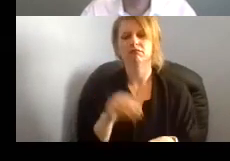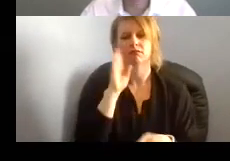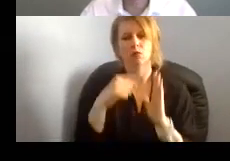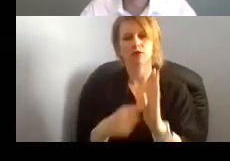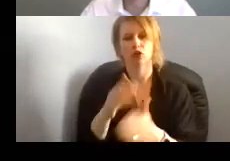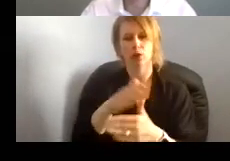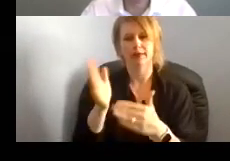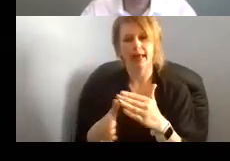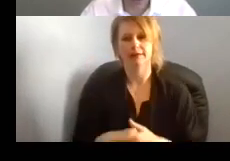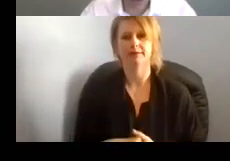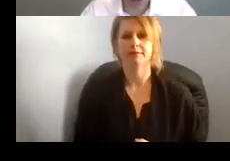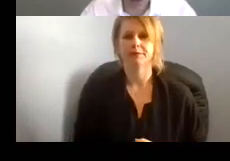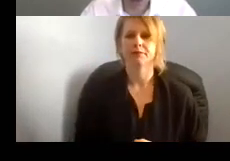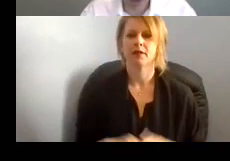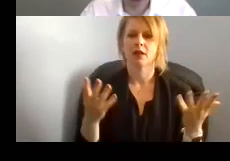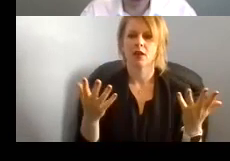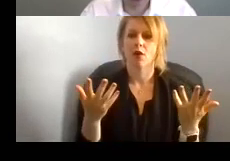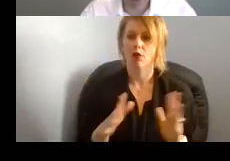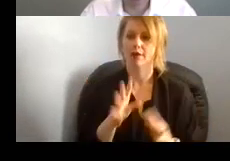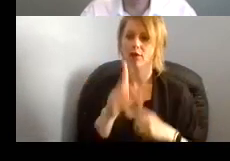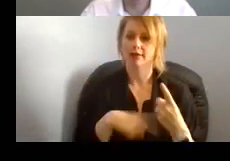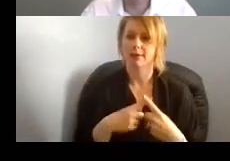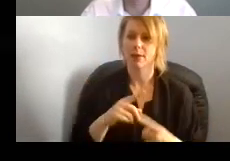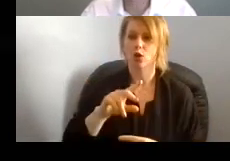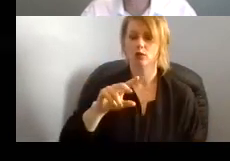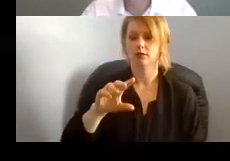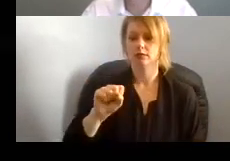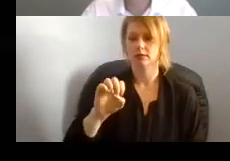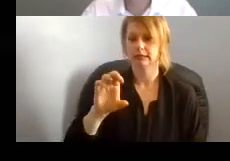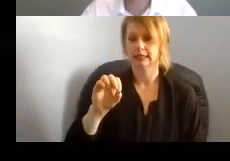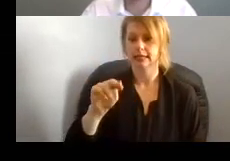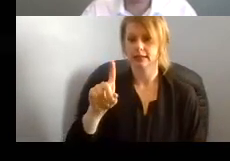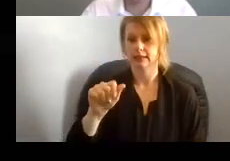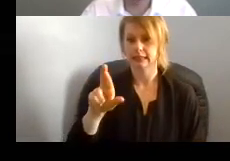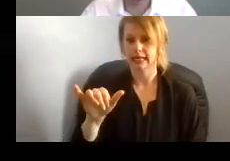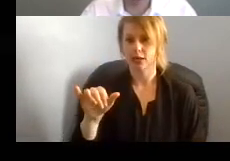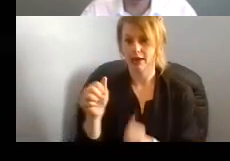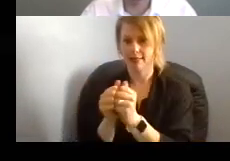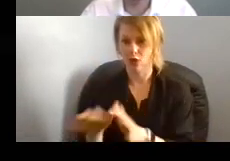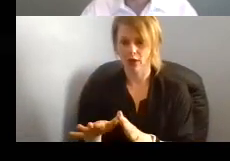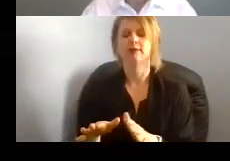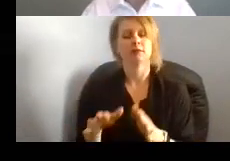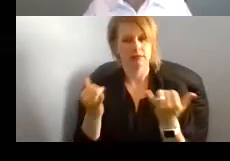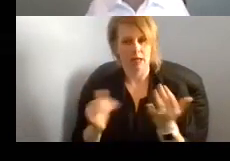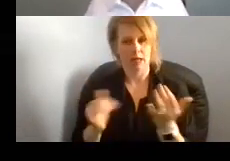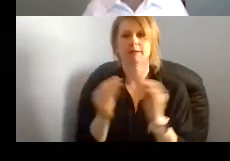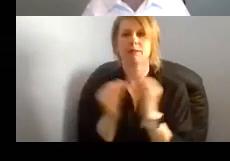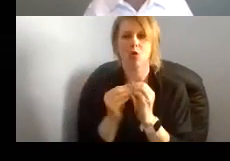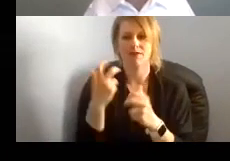I already talked about secondary losses, and they may become even more of an issue during a pandemic. After the death of a close family